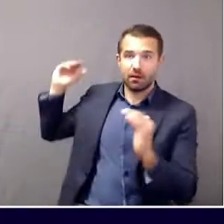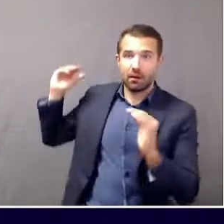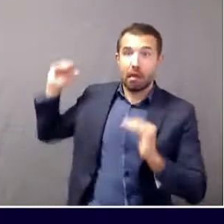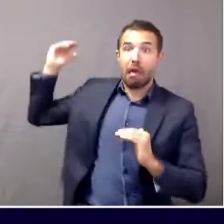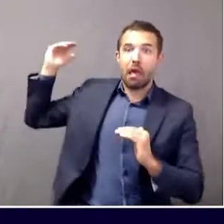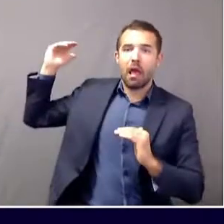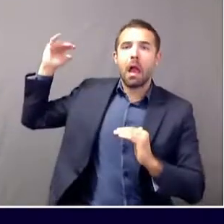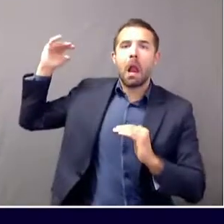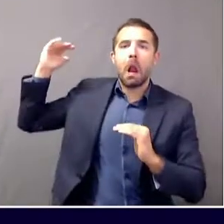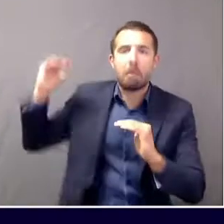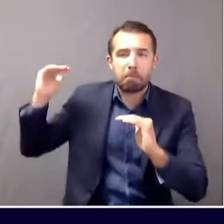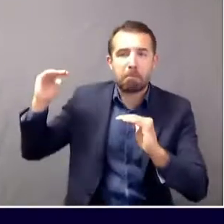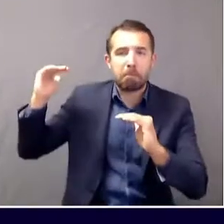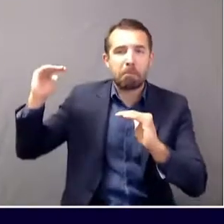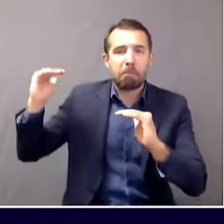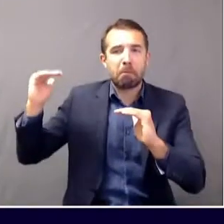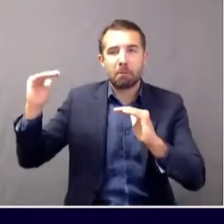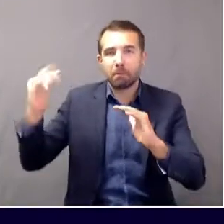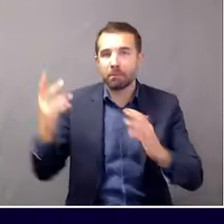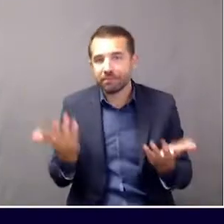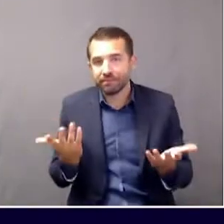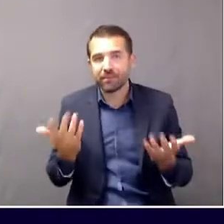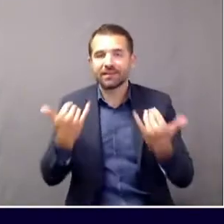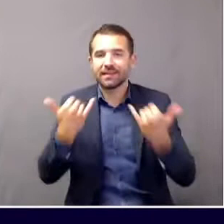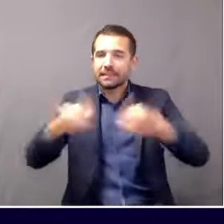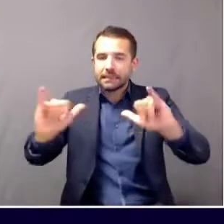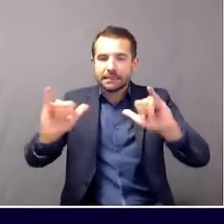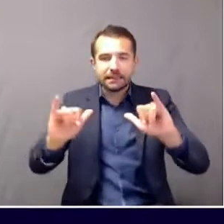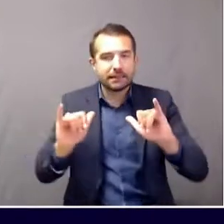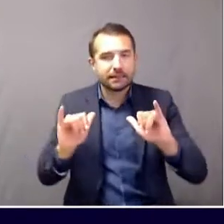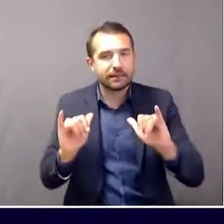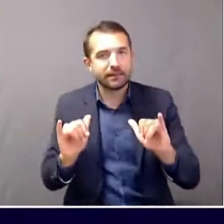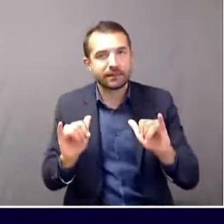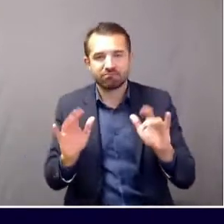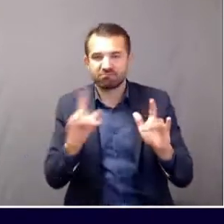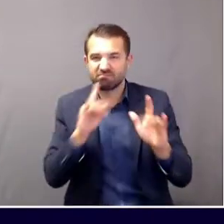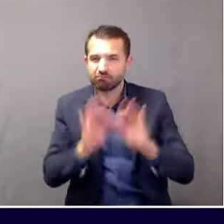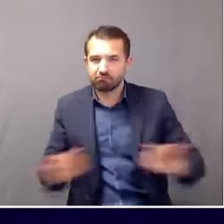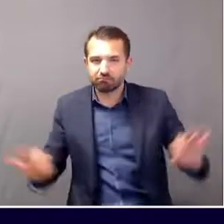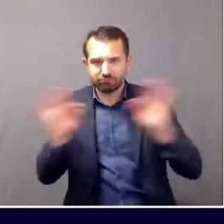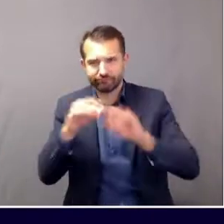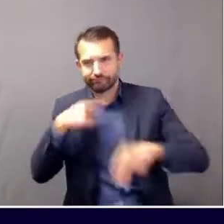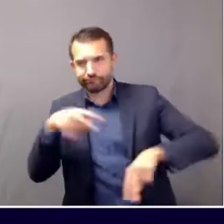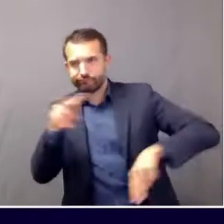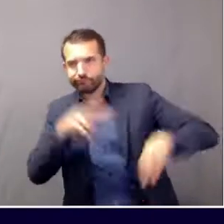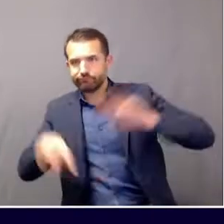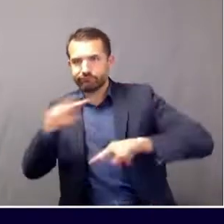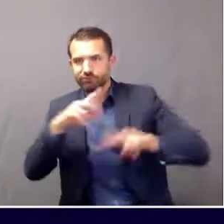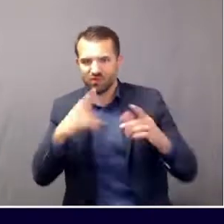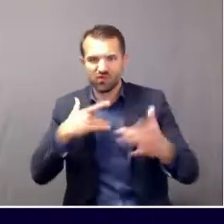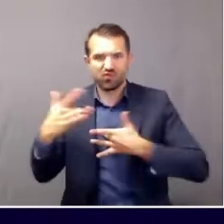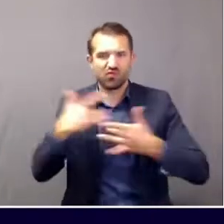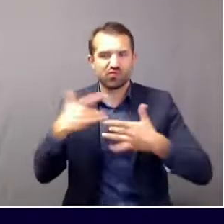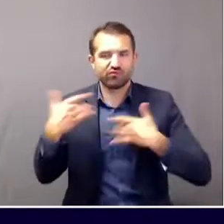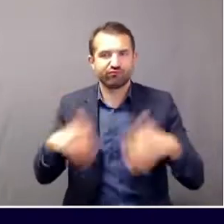around us there are concerning signs